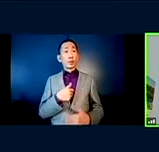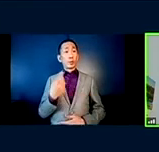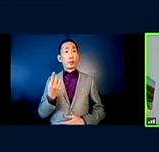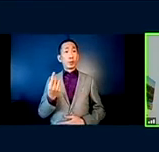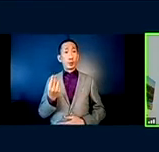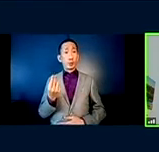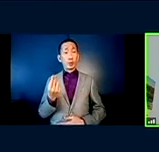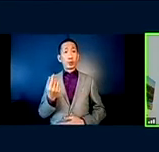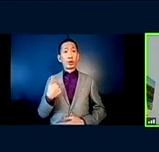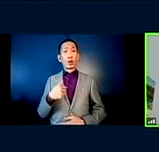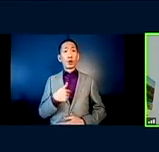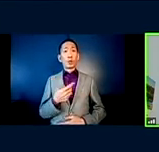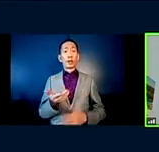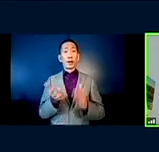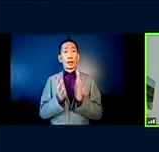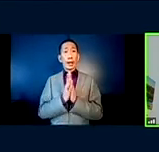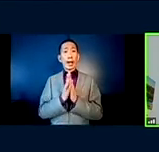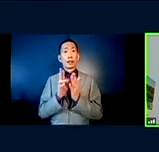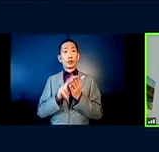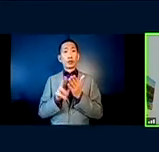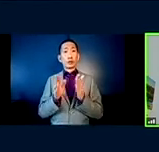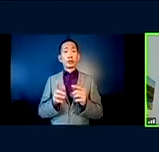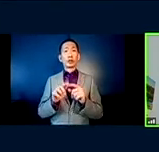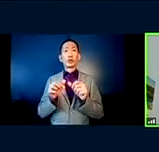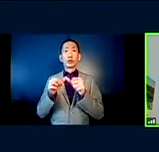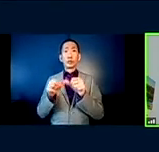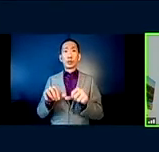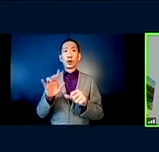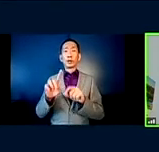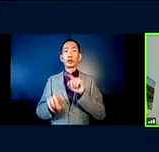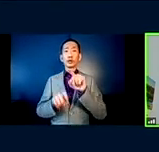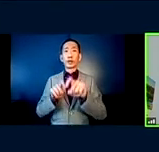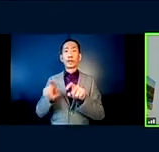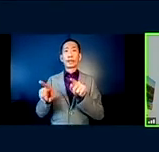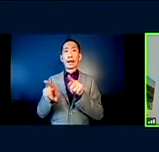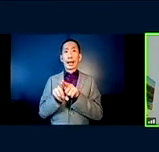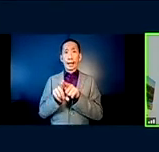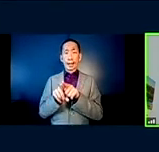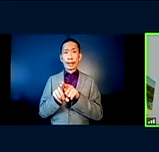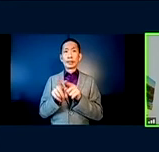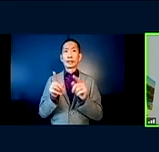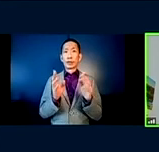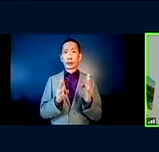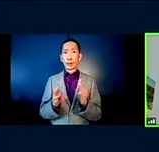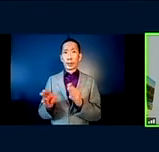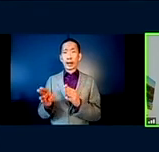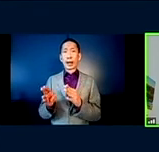SO INSTEAD WHAT WE DID RAPIDLY WAS ASK RESEARCHERS TO POST THEIR SURVEYS AS THEY WERE